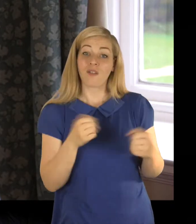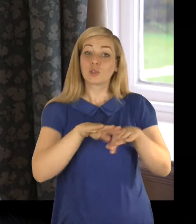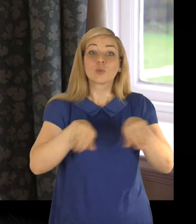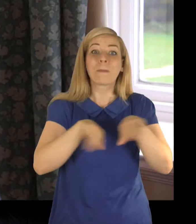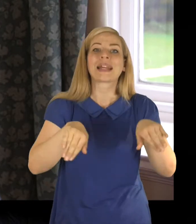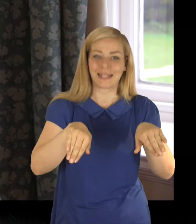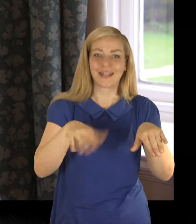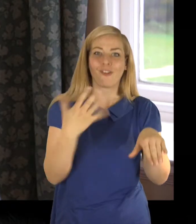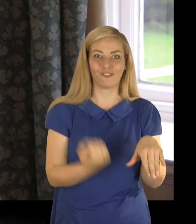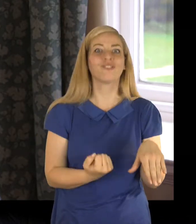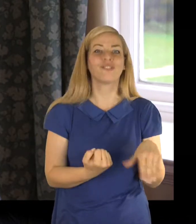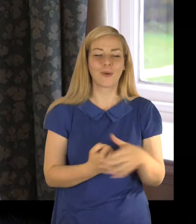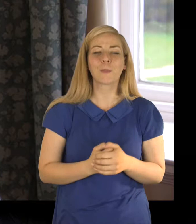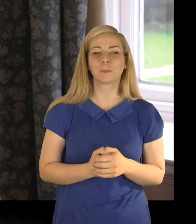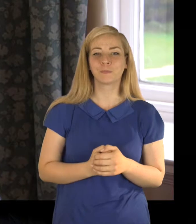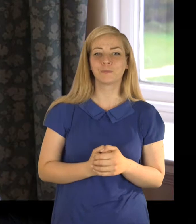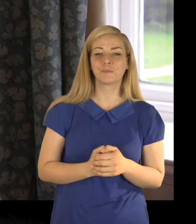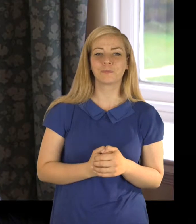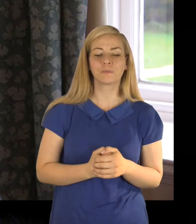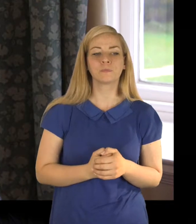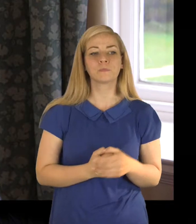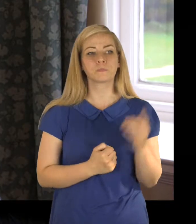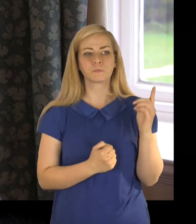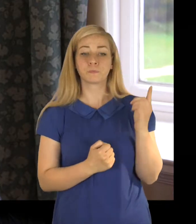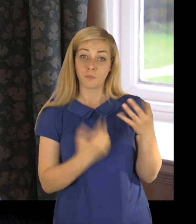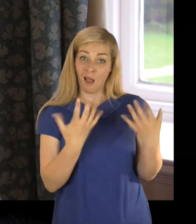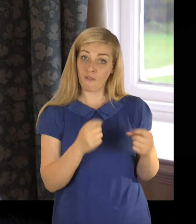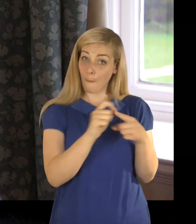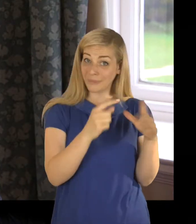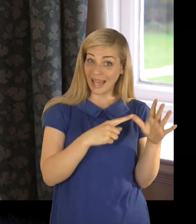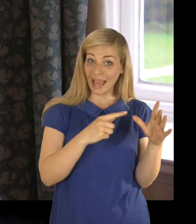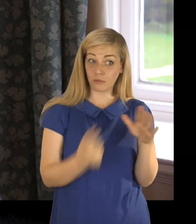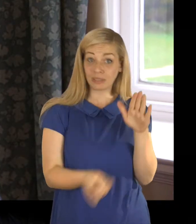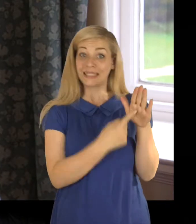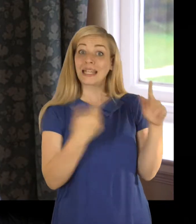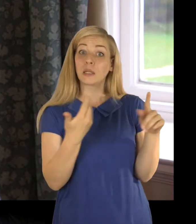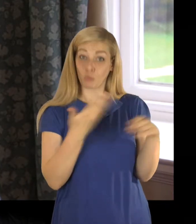Interviewer: Yes, and do you get a PA or a keyworker? Daniel: Keyworker.